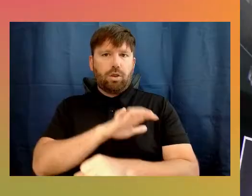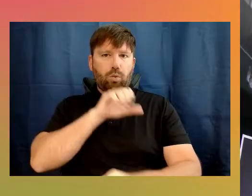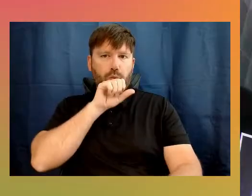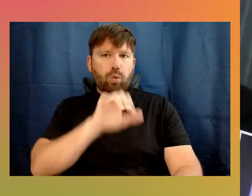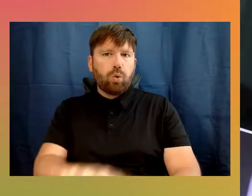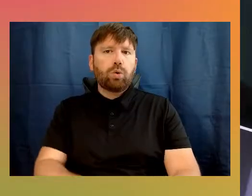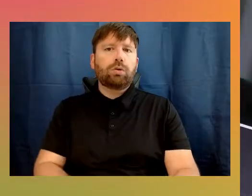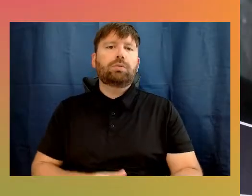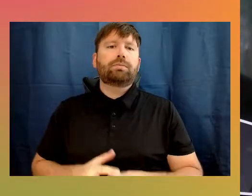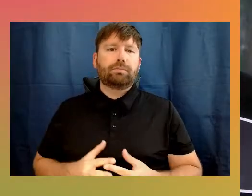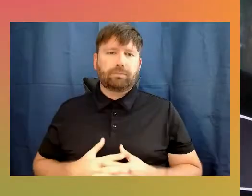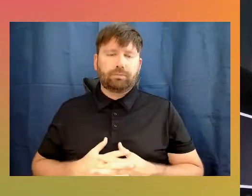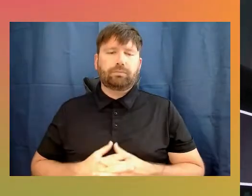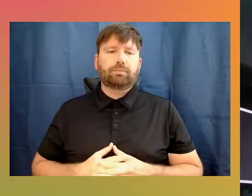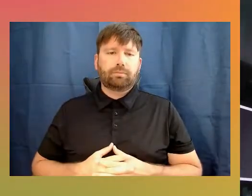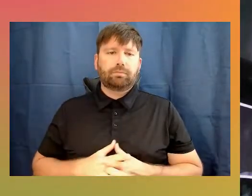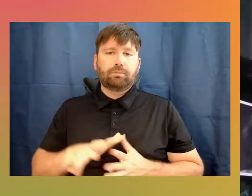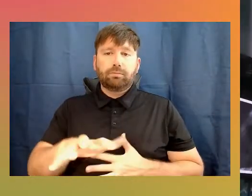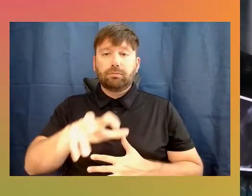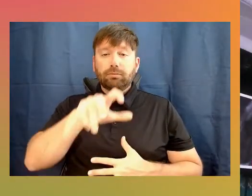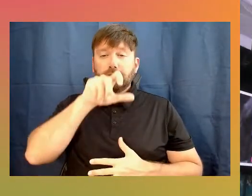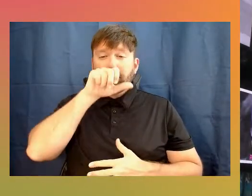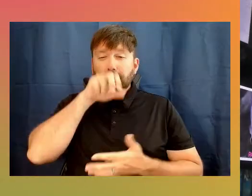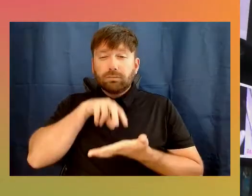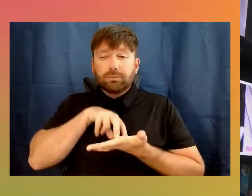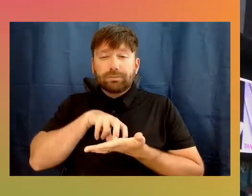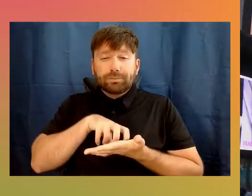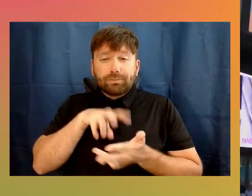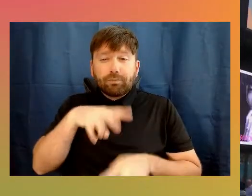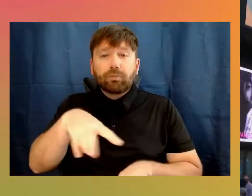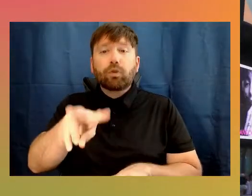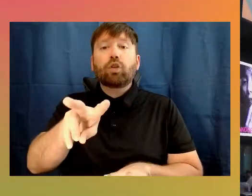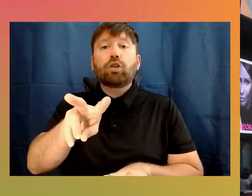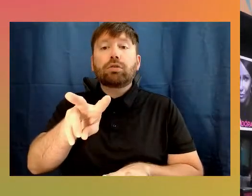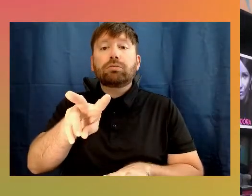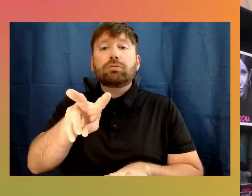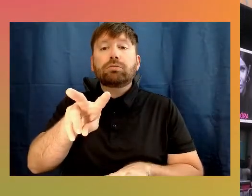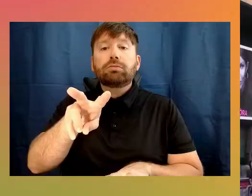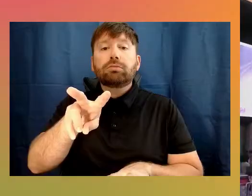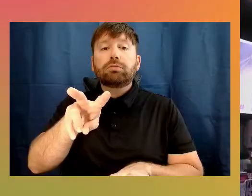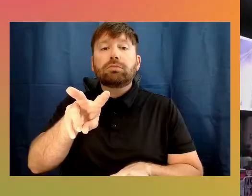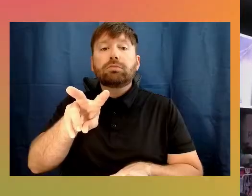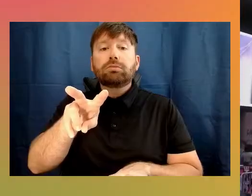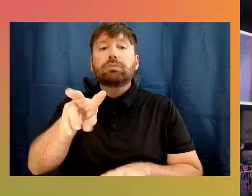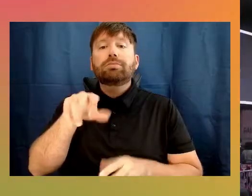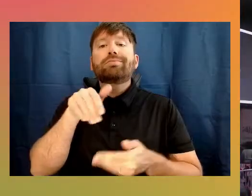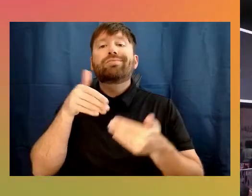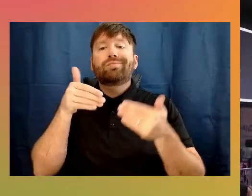GOOD. ONE BREATH HERE.